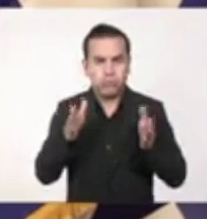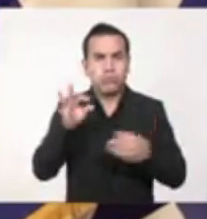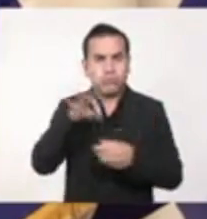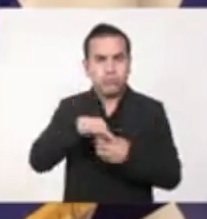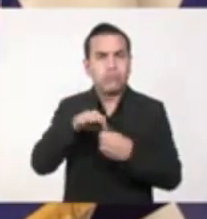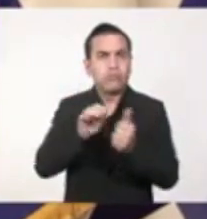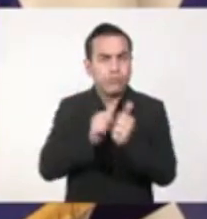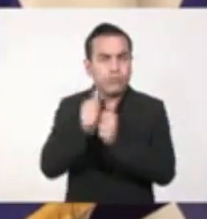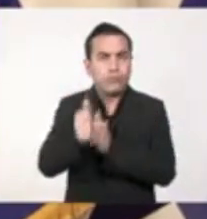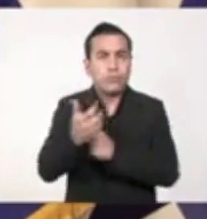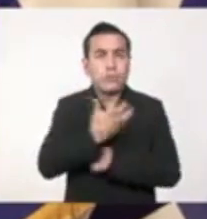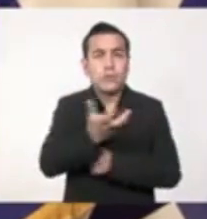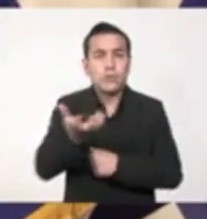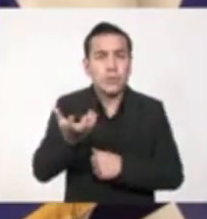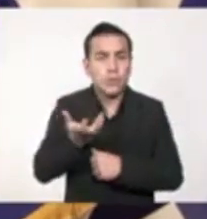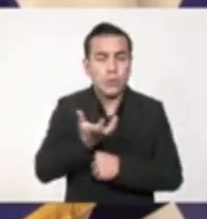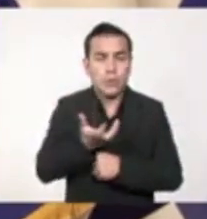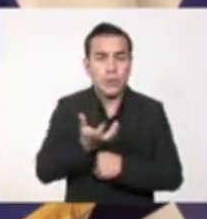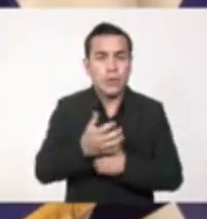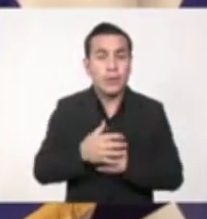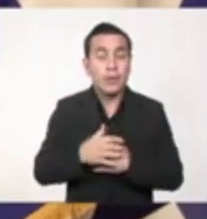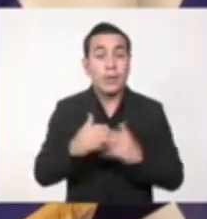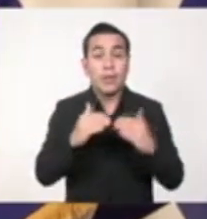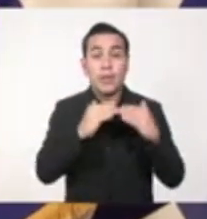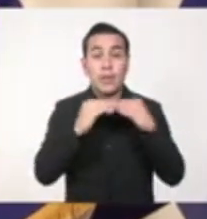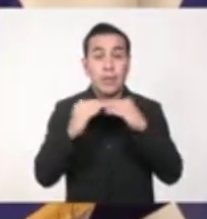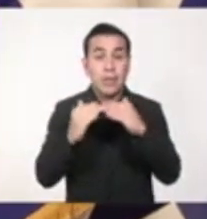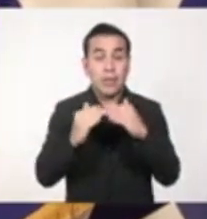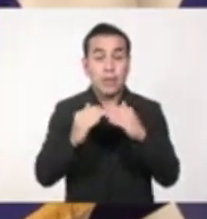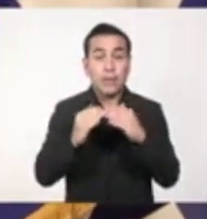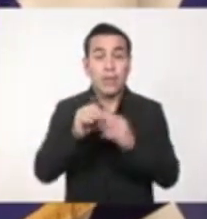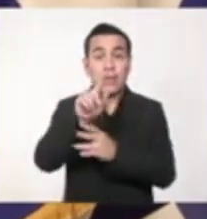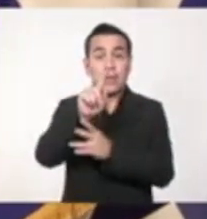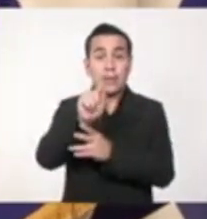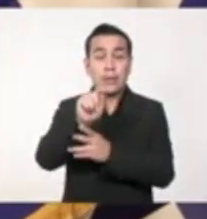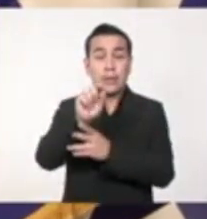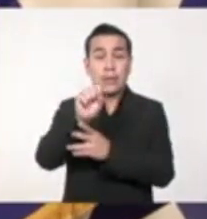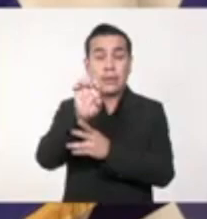large, also with a court run by the opposition equal